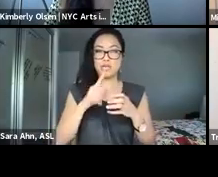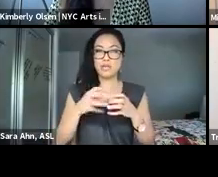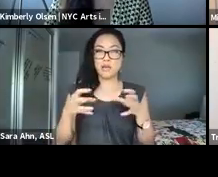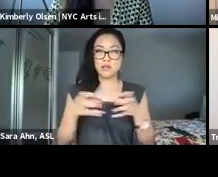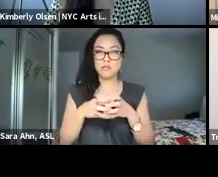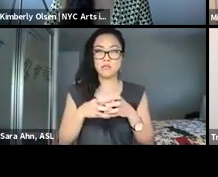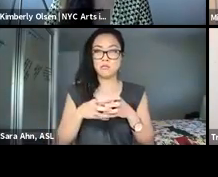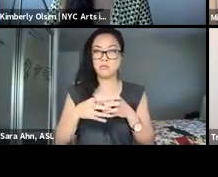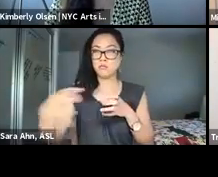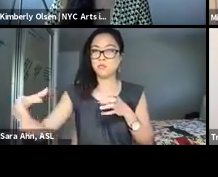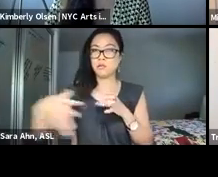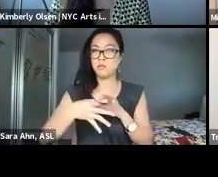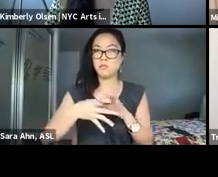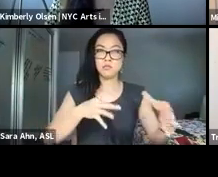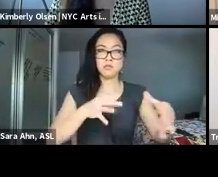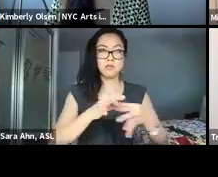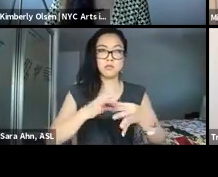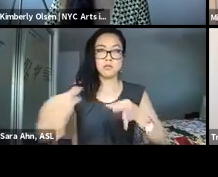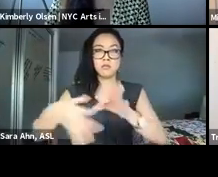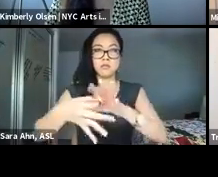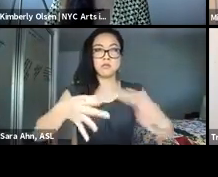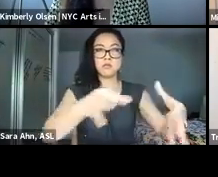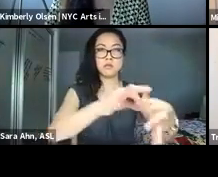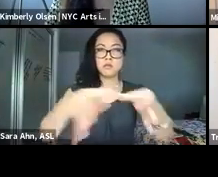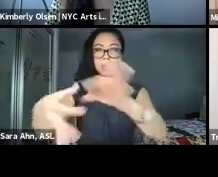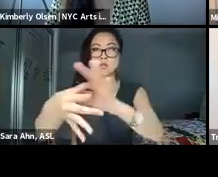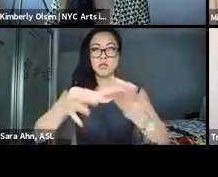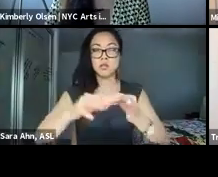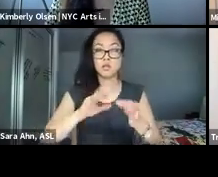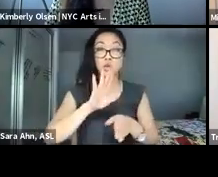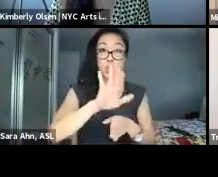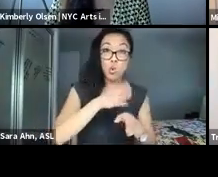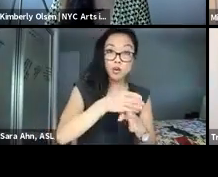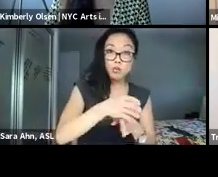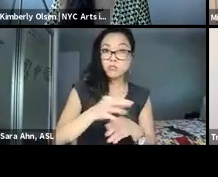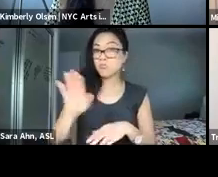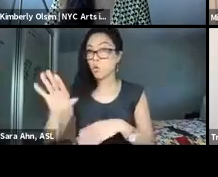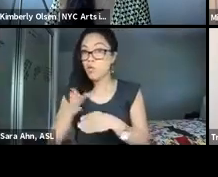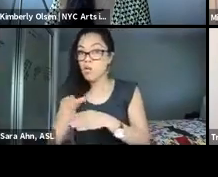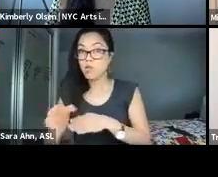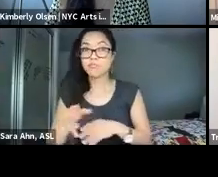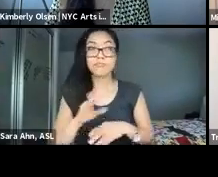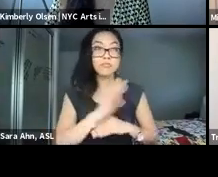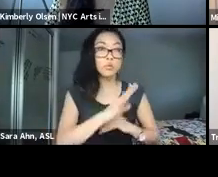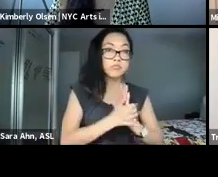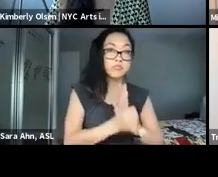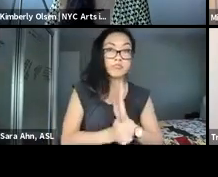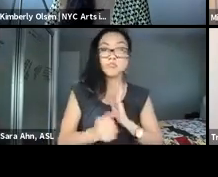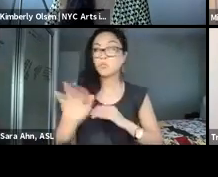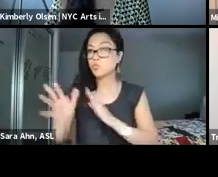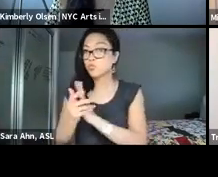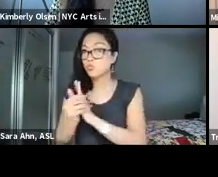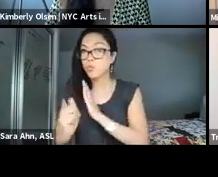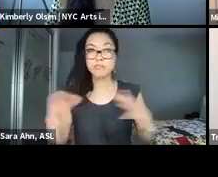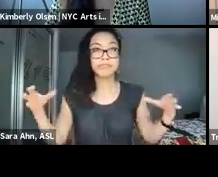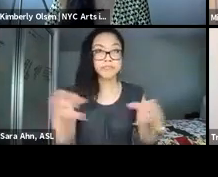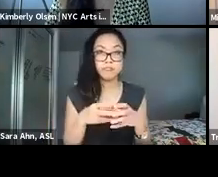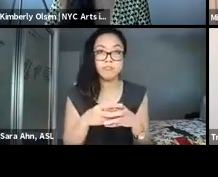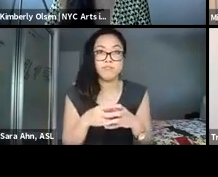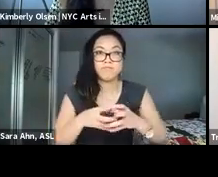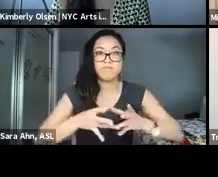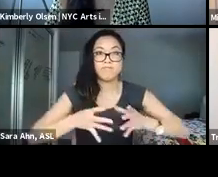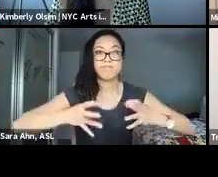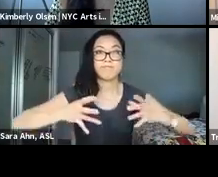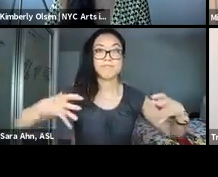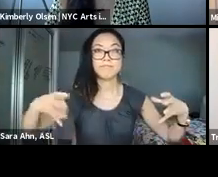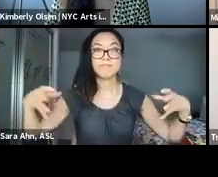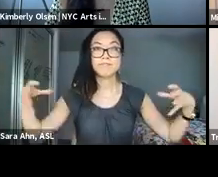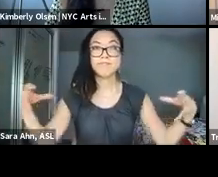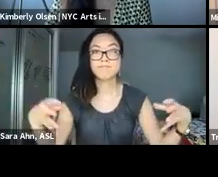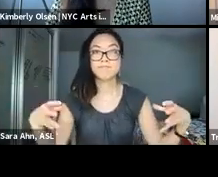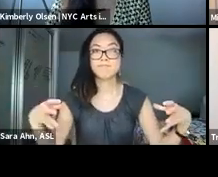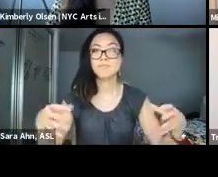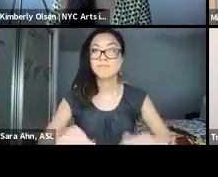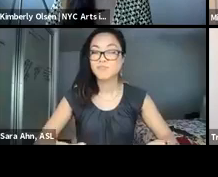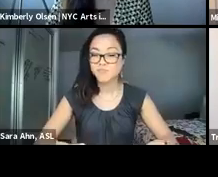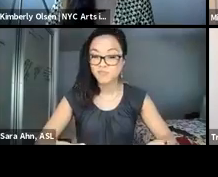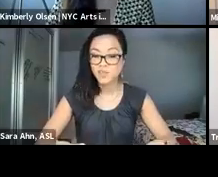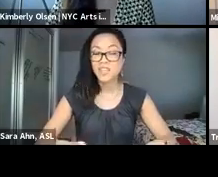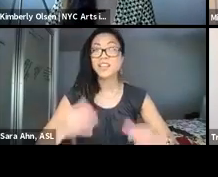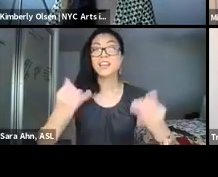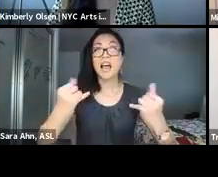model. Working in silos won't help us. We need to come together and advocate together.